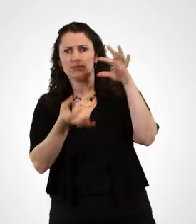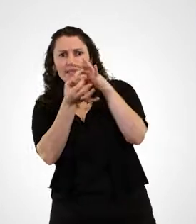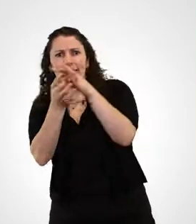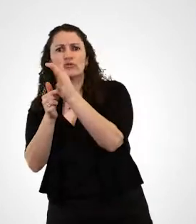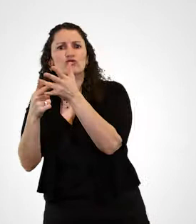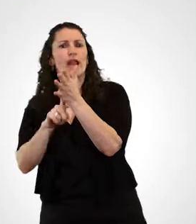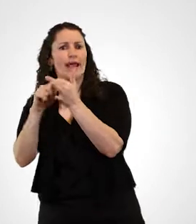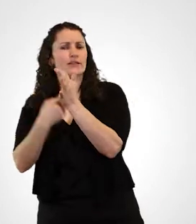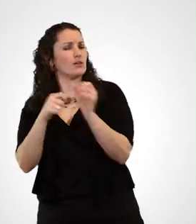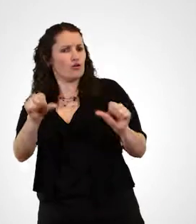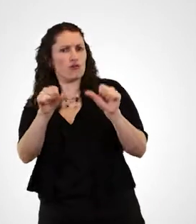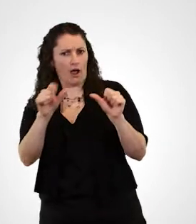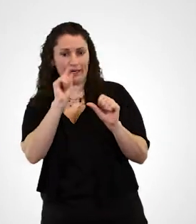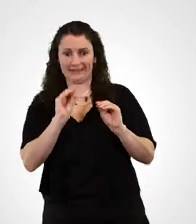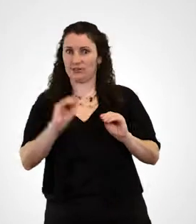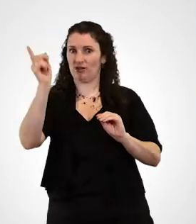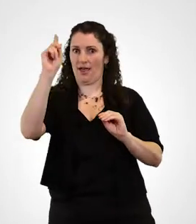and we practise blending without any graphemes,